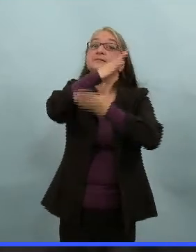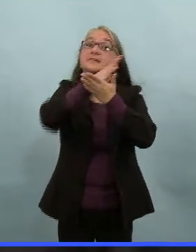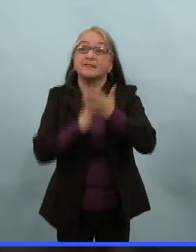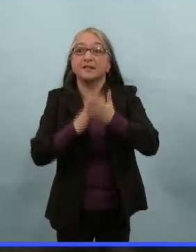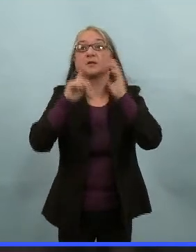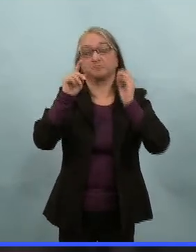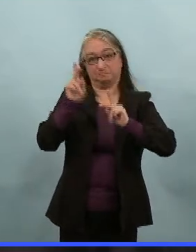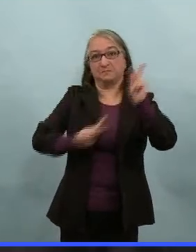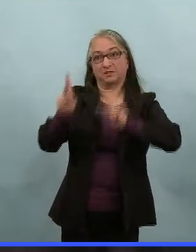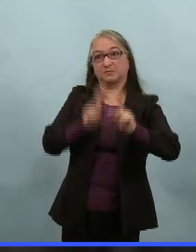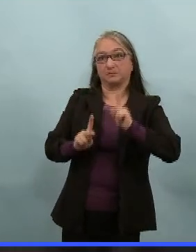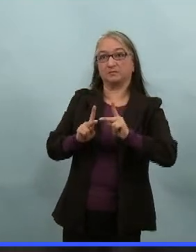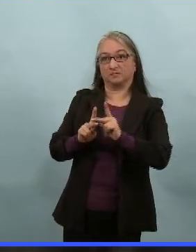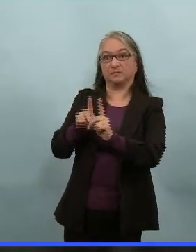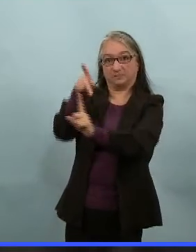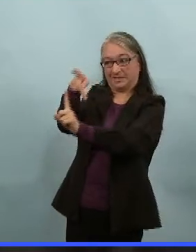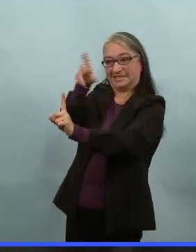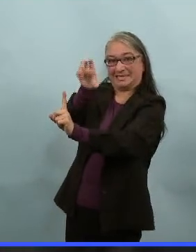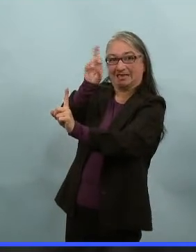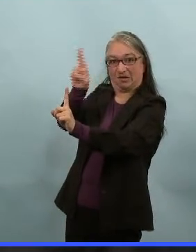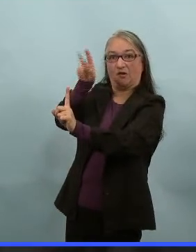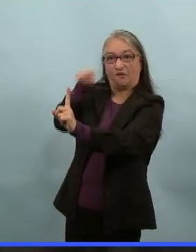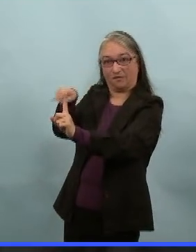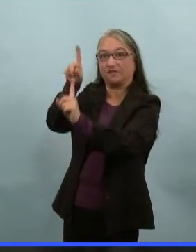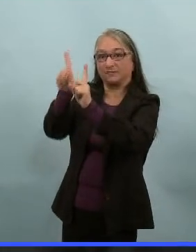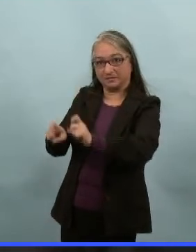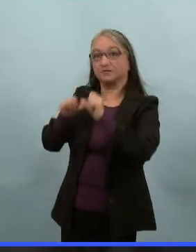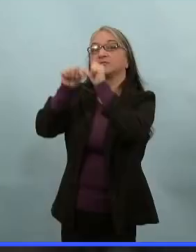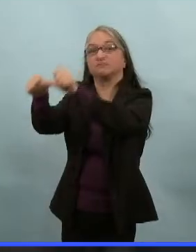continue to analyze and assess the situation to see if we can get some better numbers on